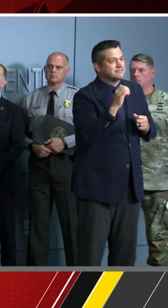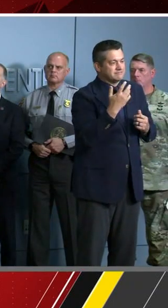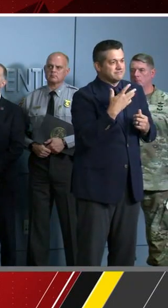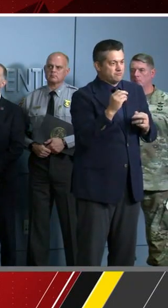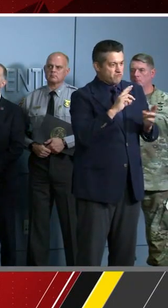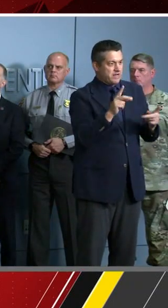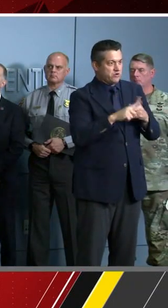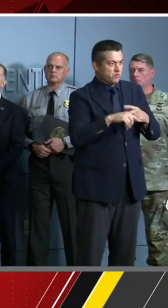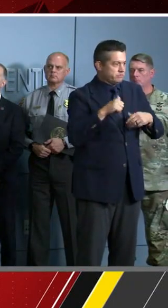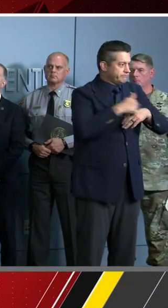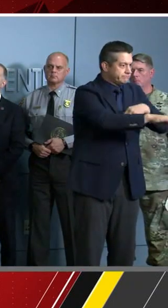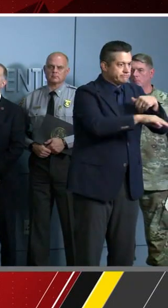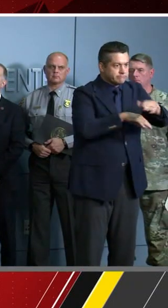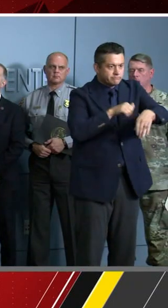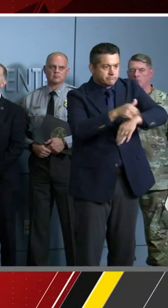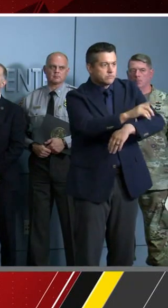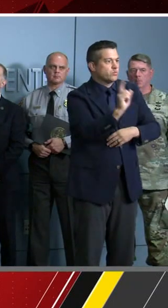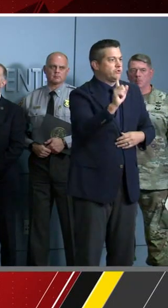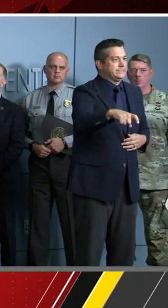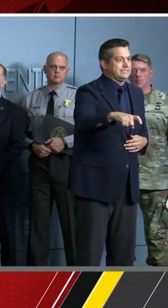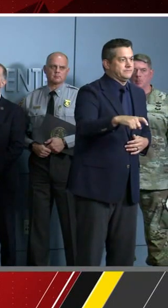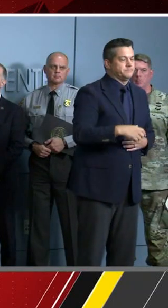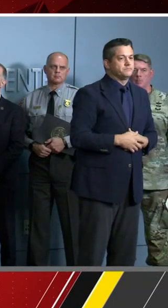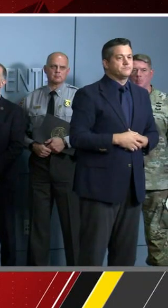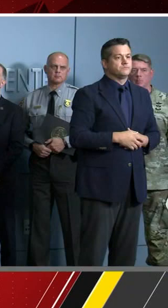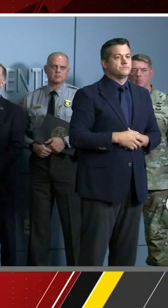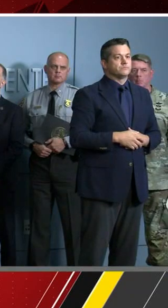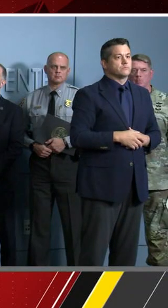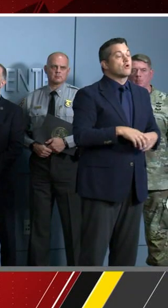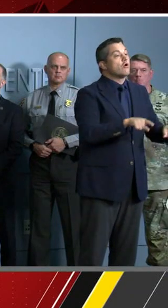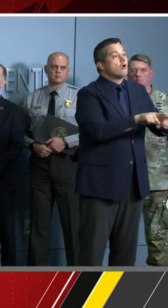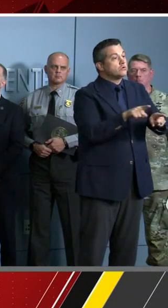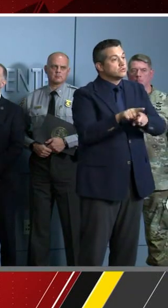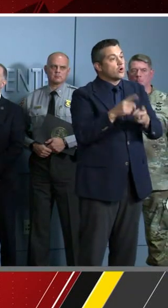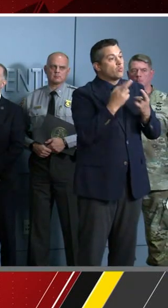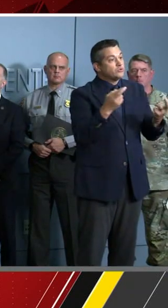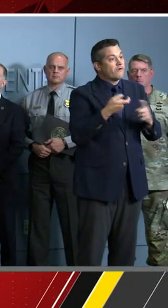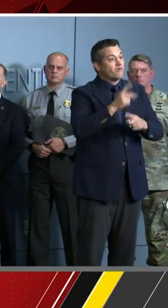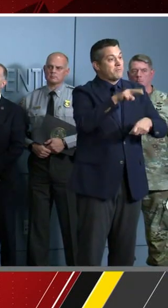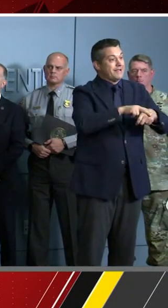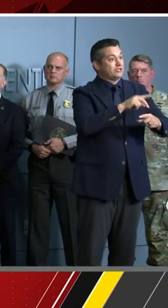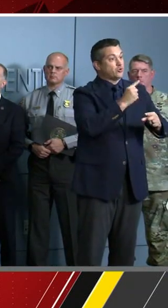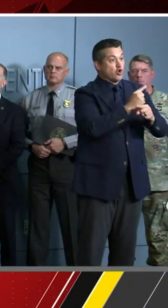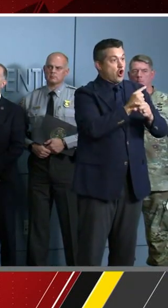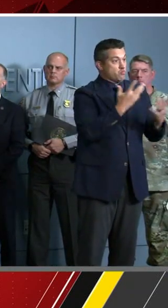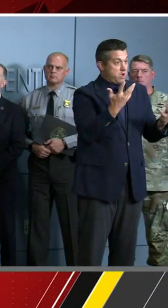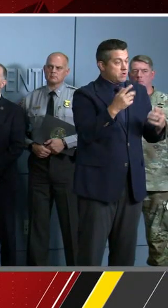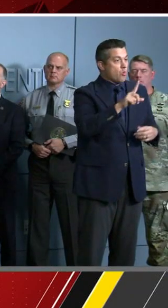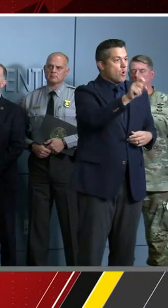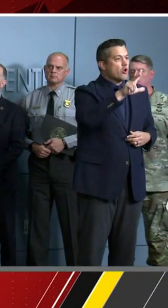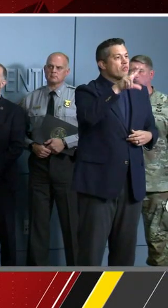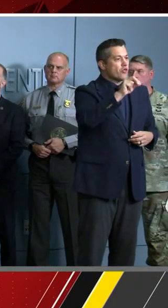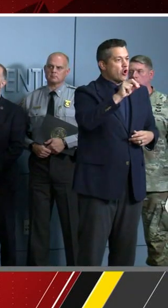move quickly to areas where they could be needed. Likewise, resources from the North